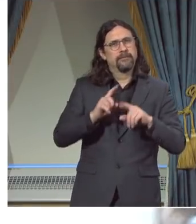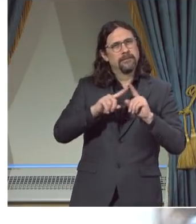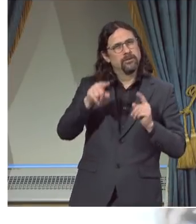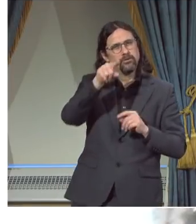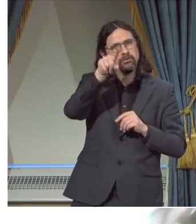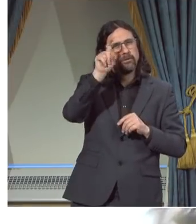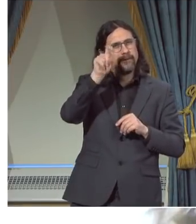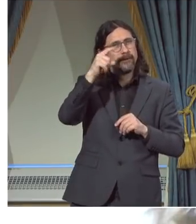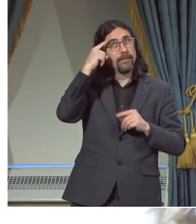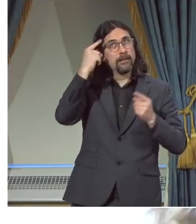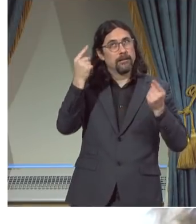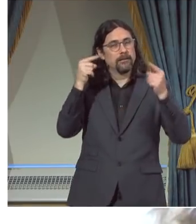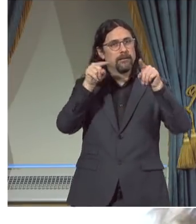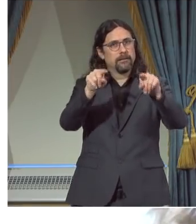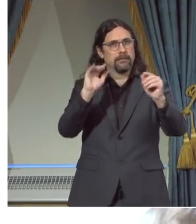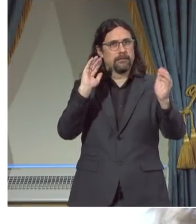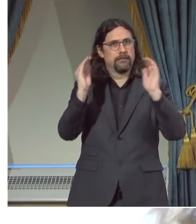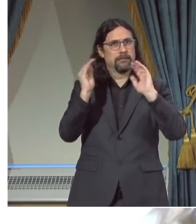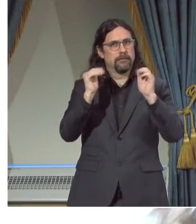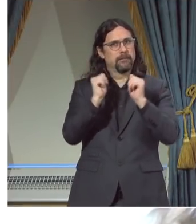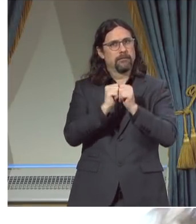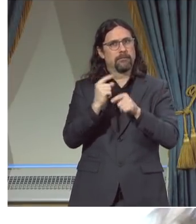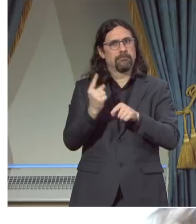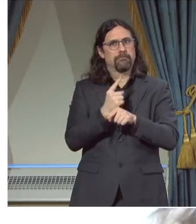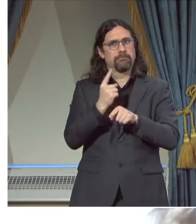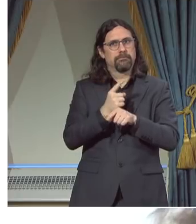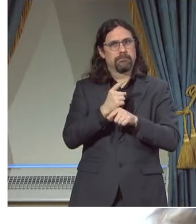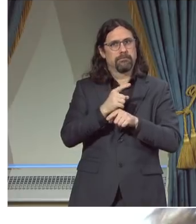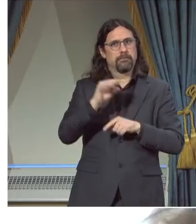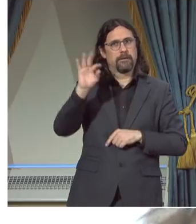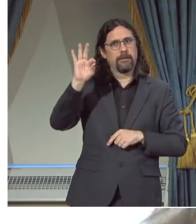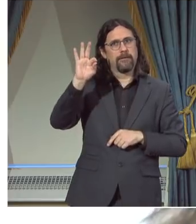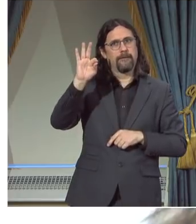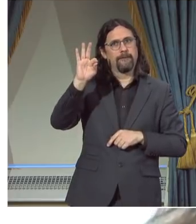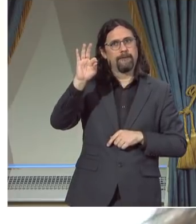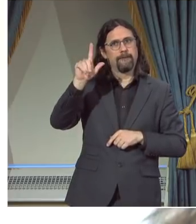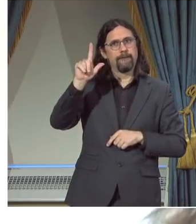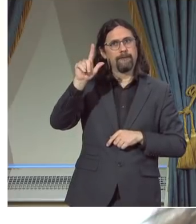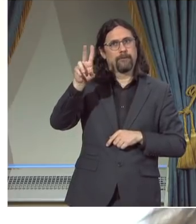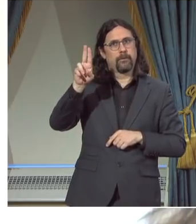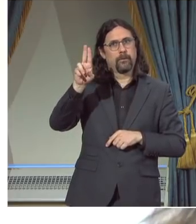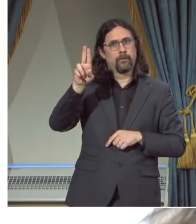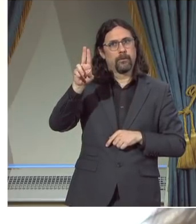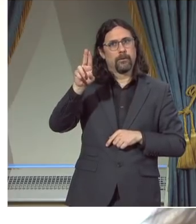SORT OF THE TYPICAL FLU